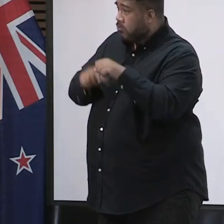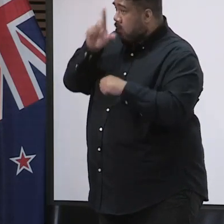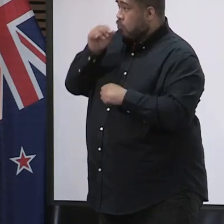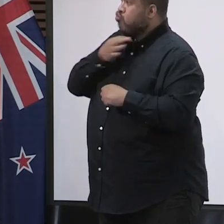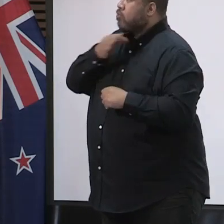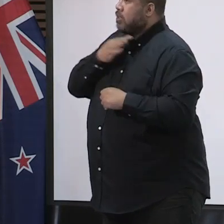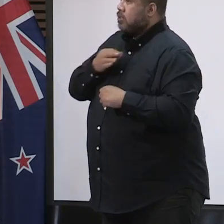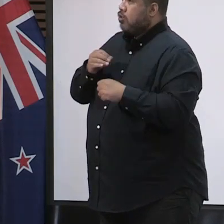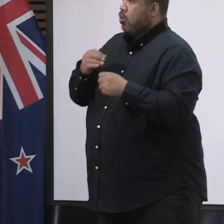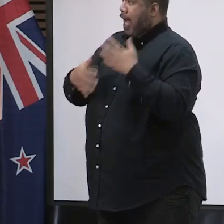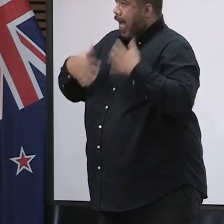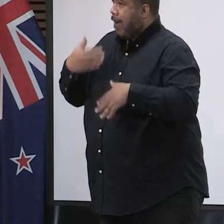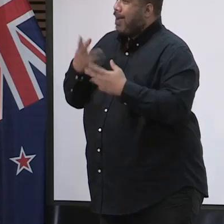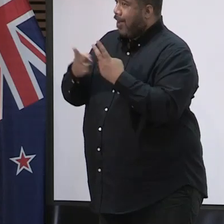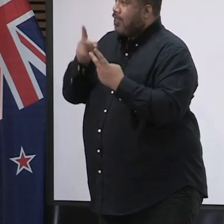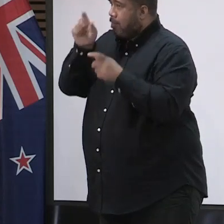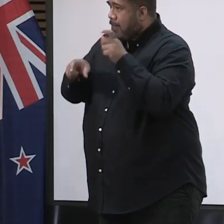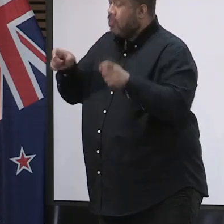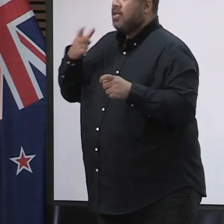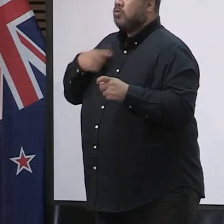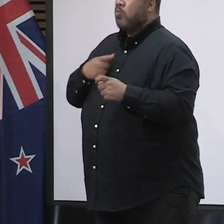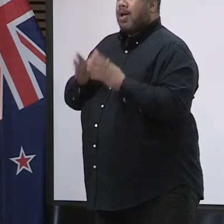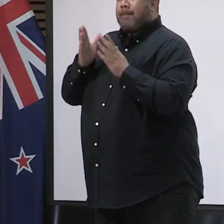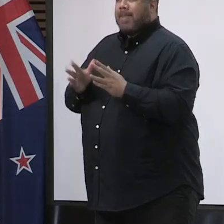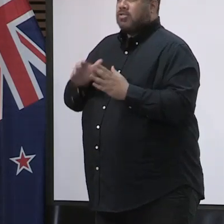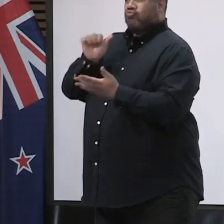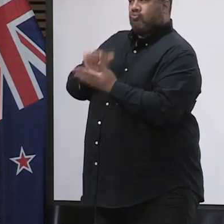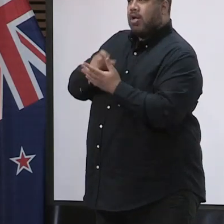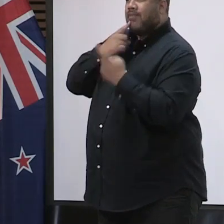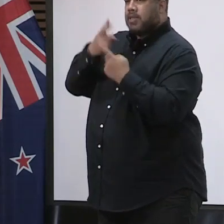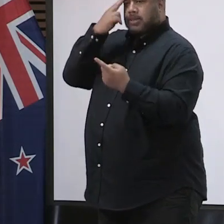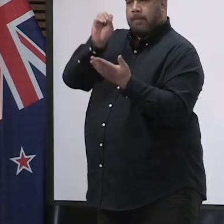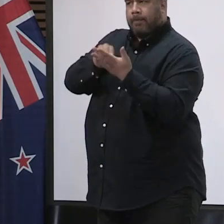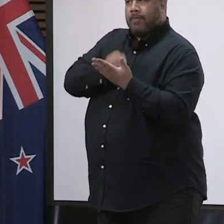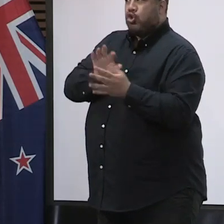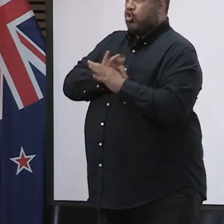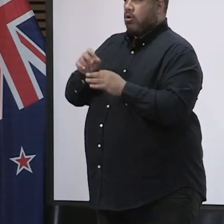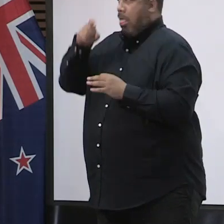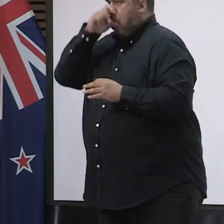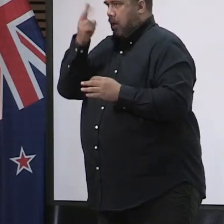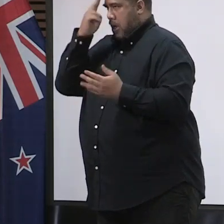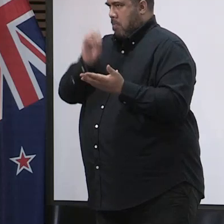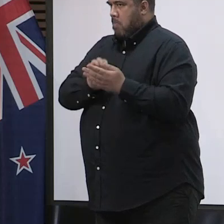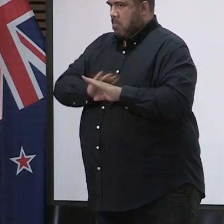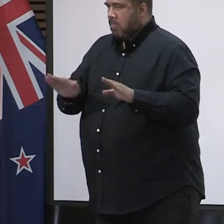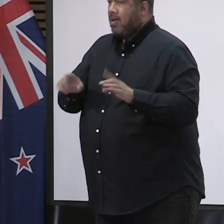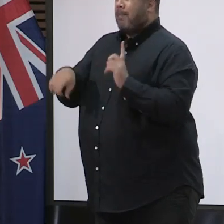people writing fake contacts, are they putting others at risk? ASHLEY BLOOMFIELD: